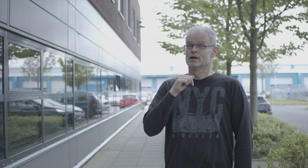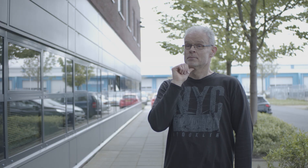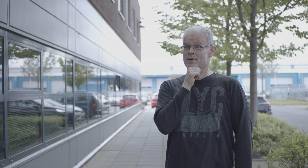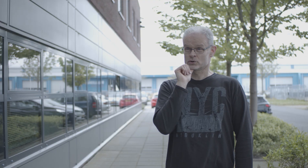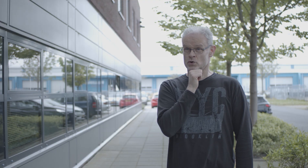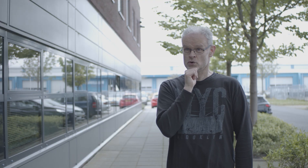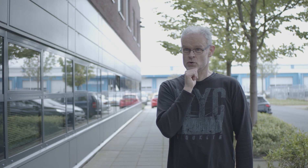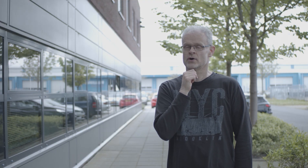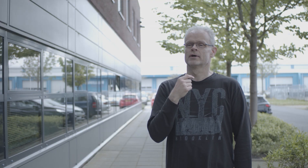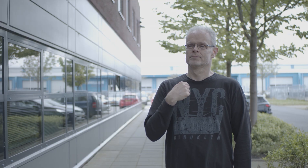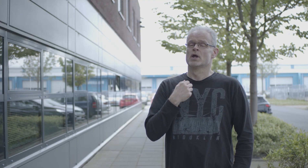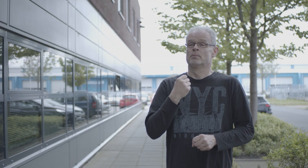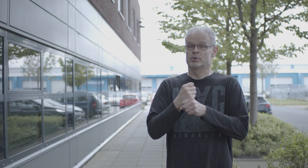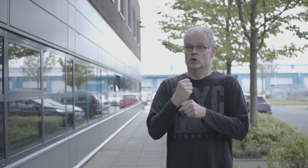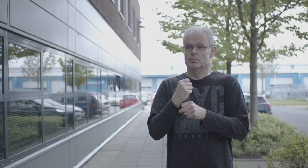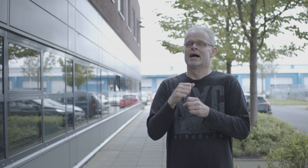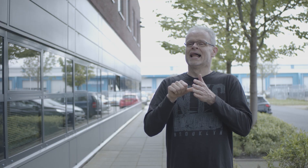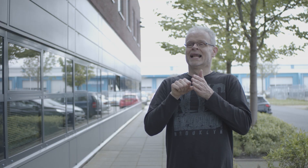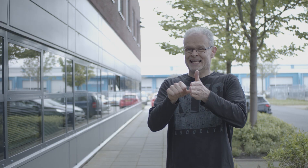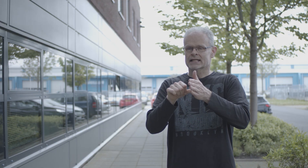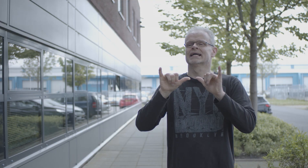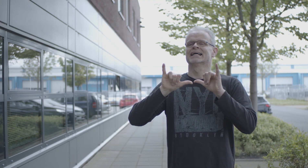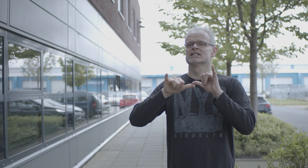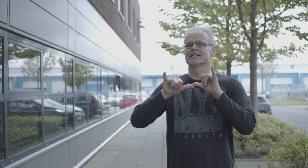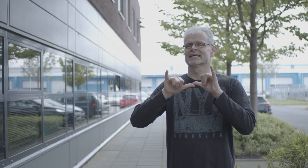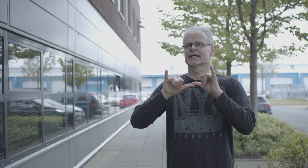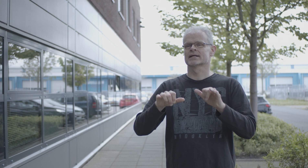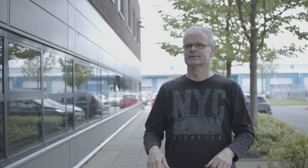I'm Marco. My profession is lead engineer.